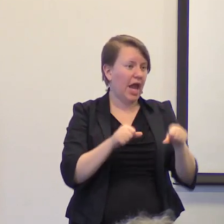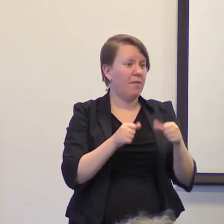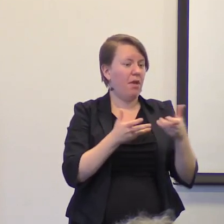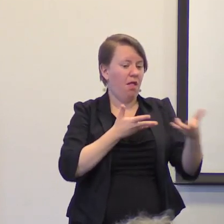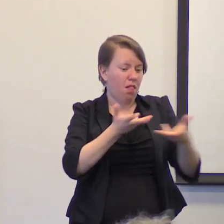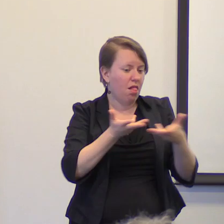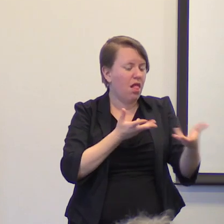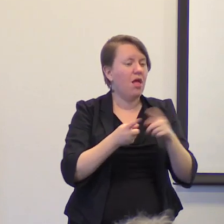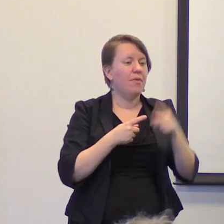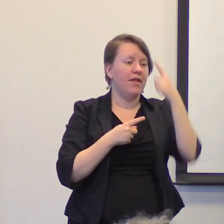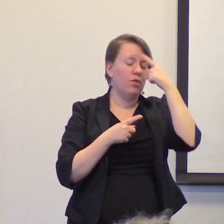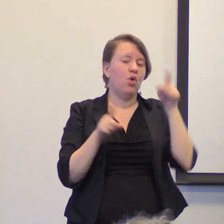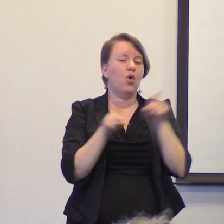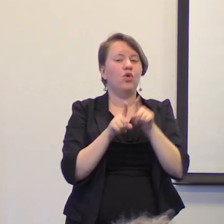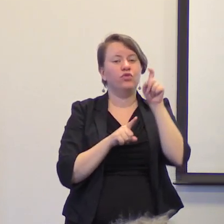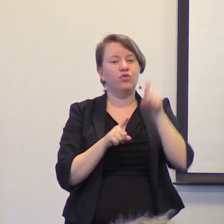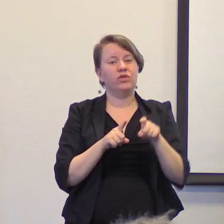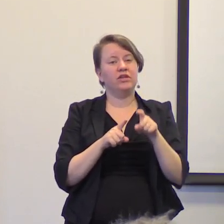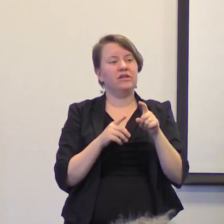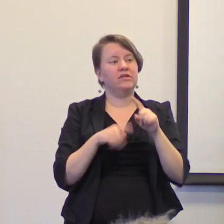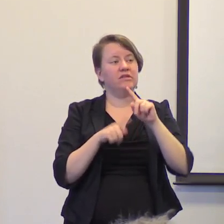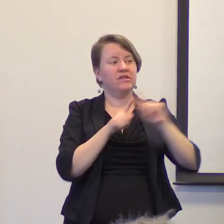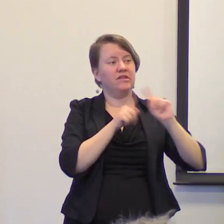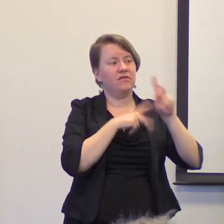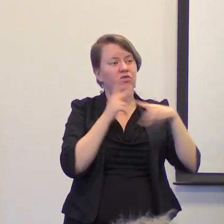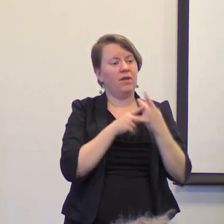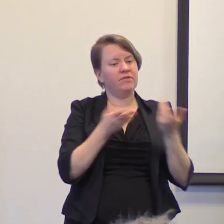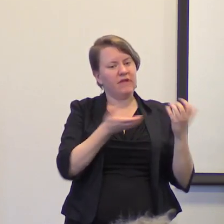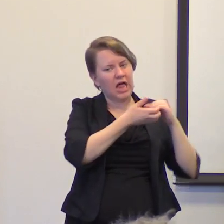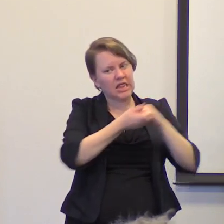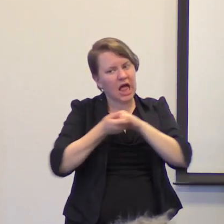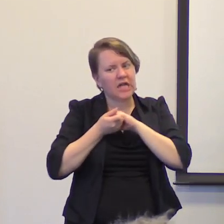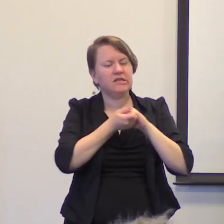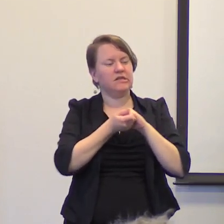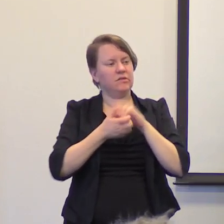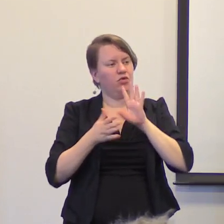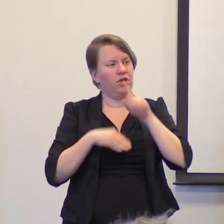But I also think we need the kinds of alliances that I was talking about before.